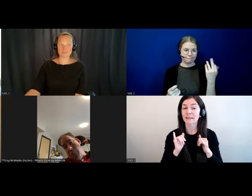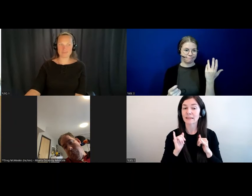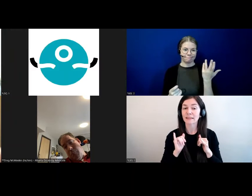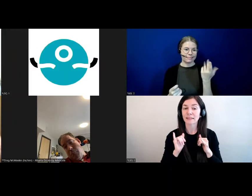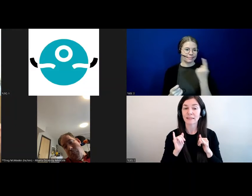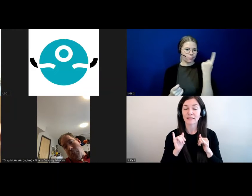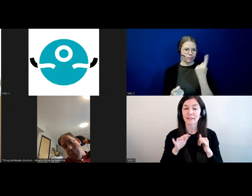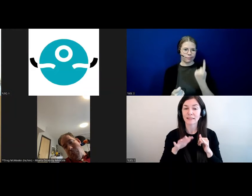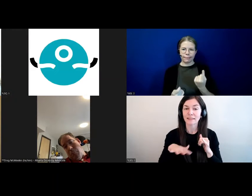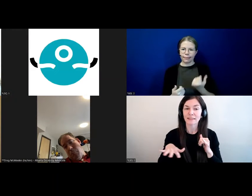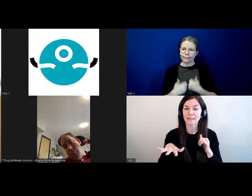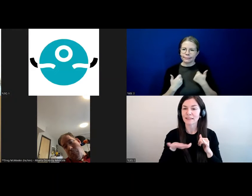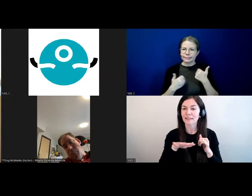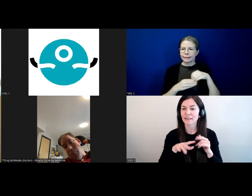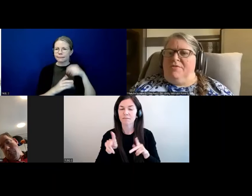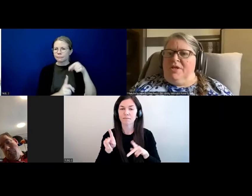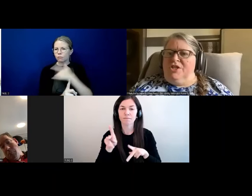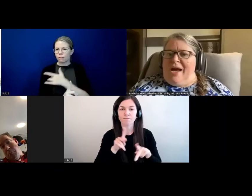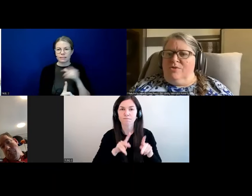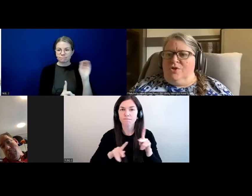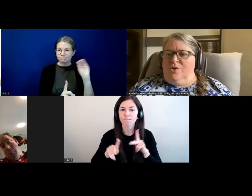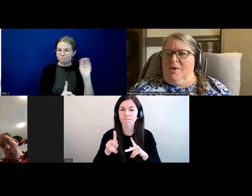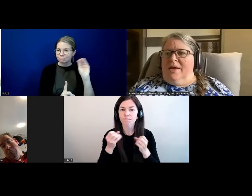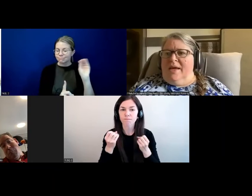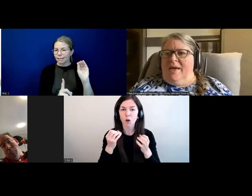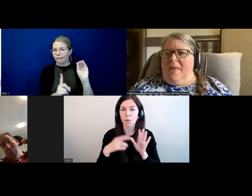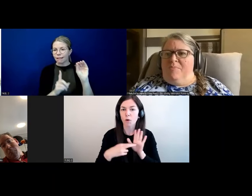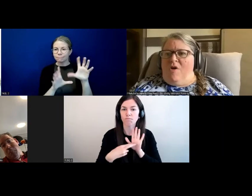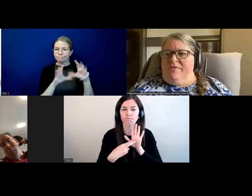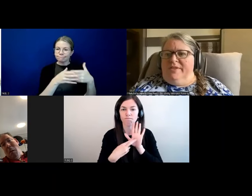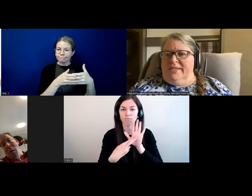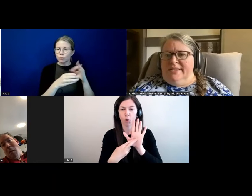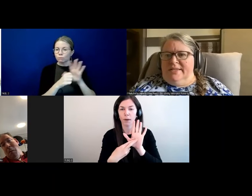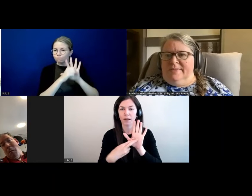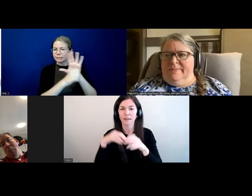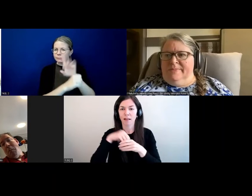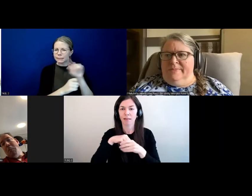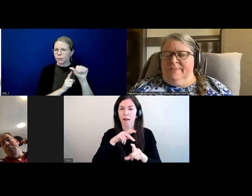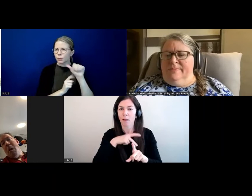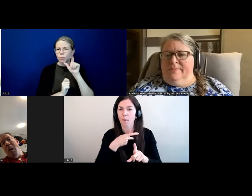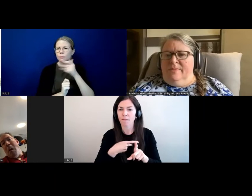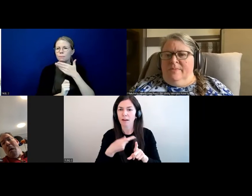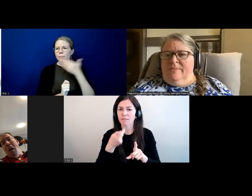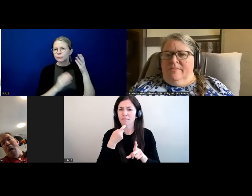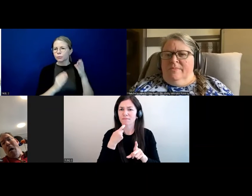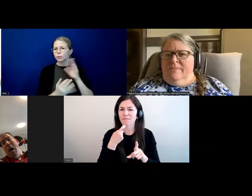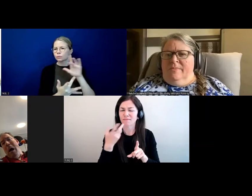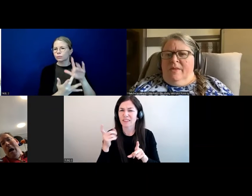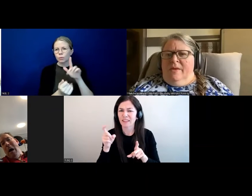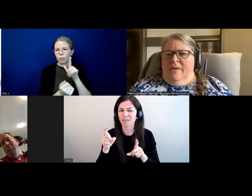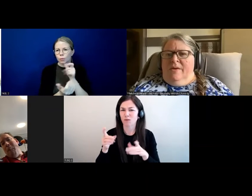IN THEIR PROVINCE, WHO WOULD YOU SUGGEST THEY REACH OUT TO IN THEIR PROVINCES? >> Greg McMeekin: